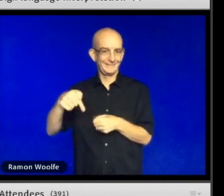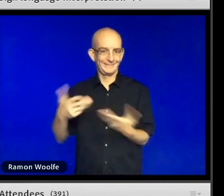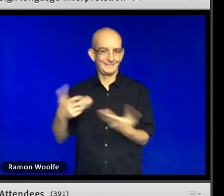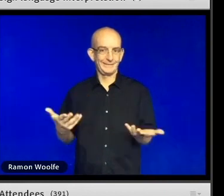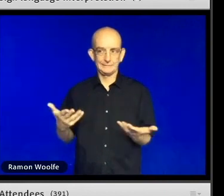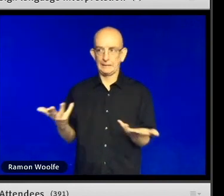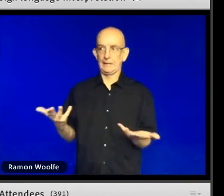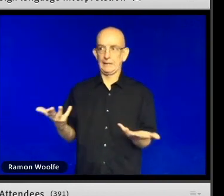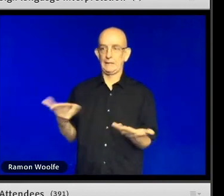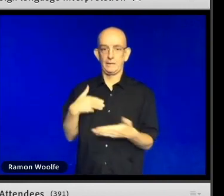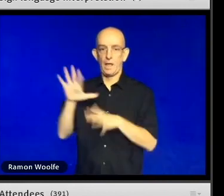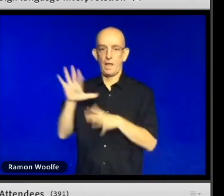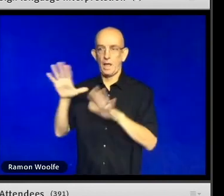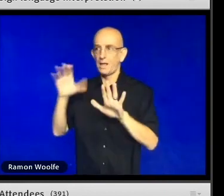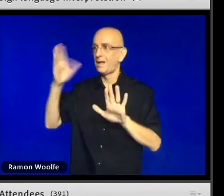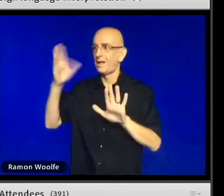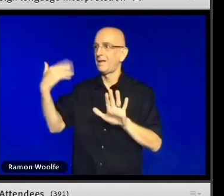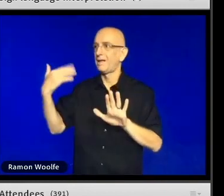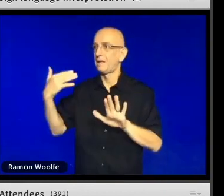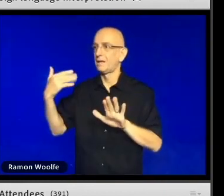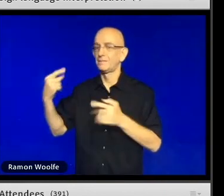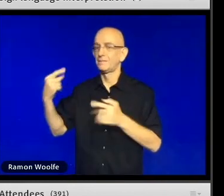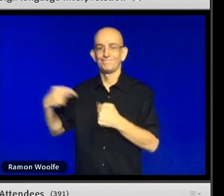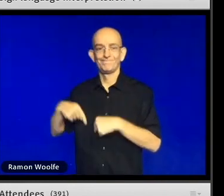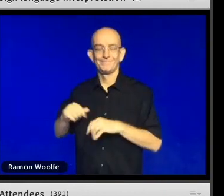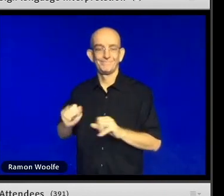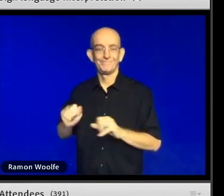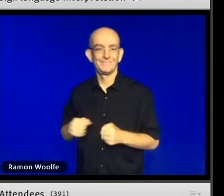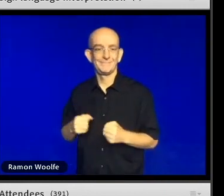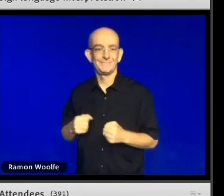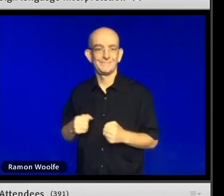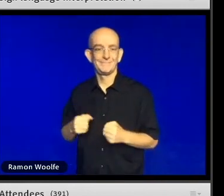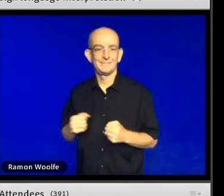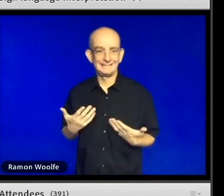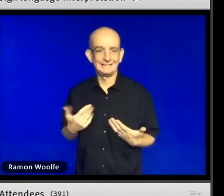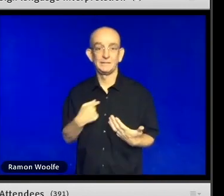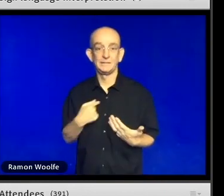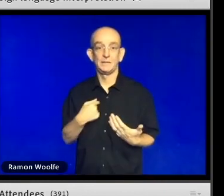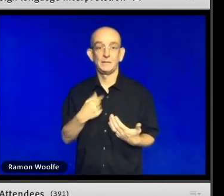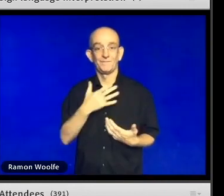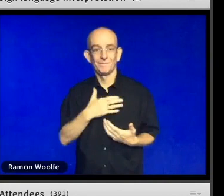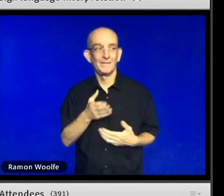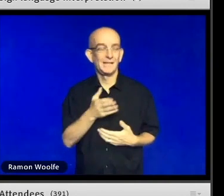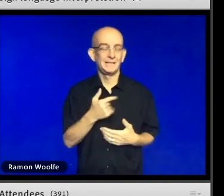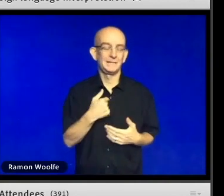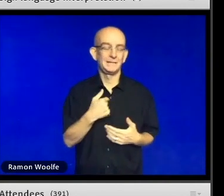I have helped as a person with a disability. >> ANGHARAD LAING: Thank you. And just to